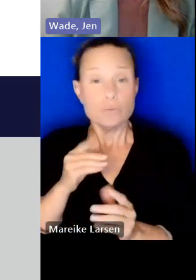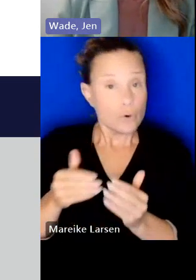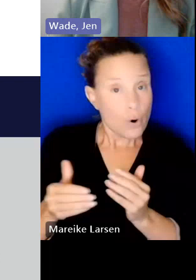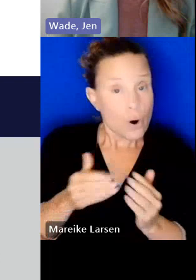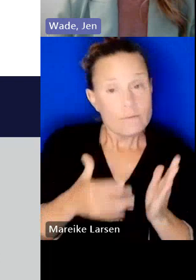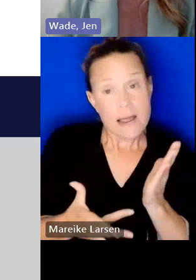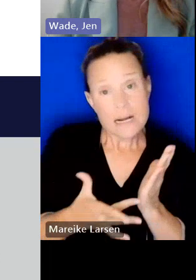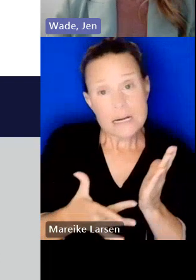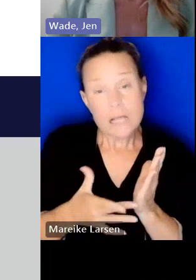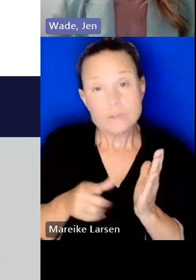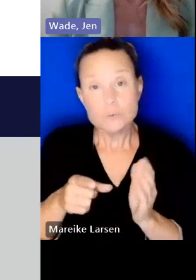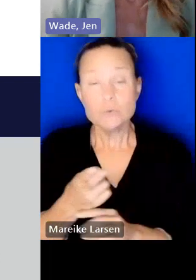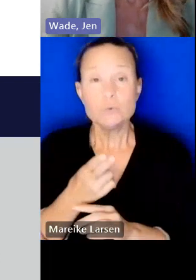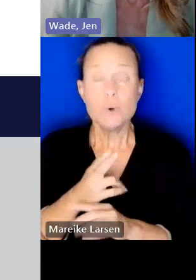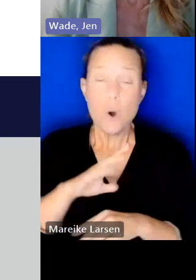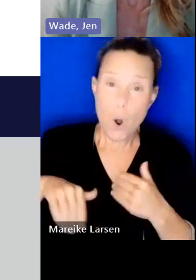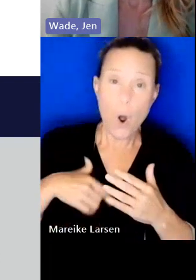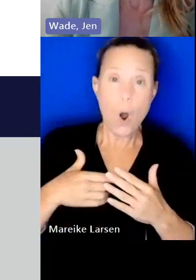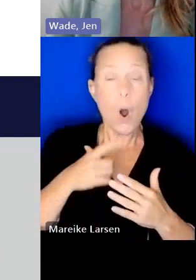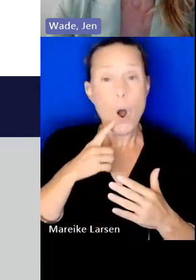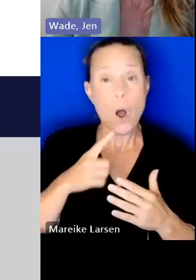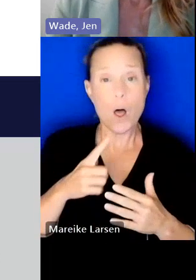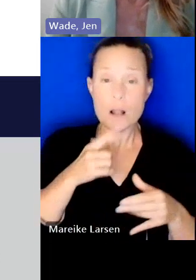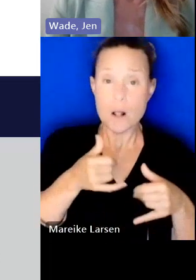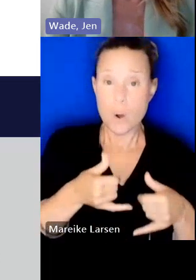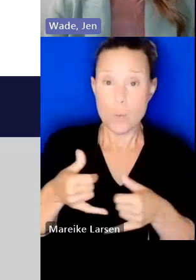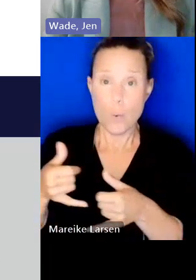regardless of the technology utilized. All awarded sub grantees.